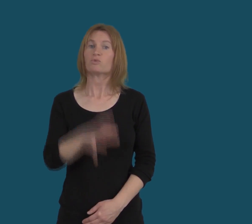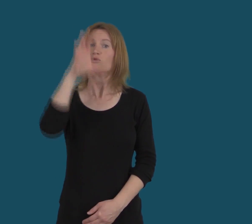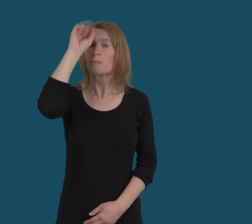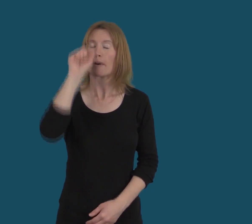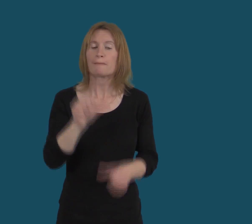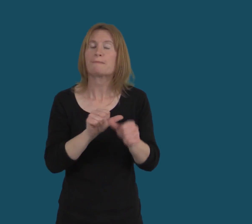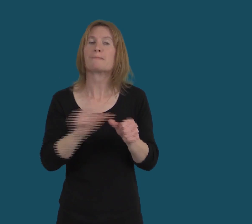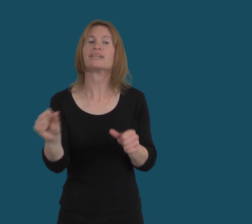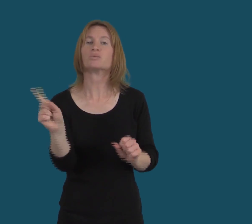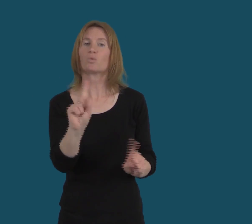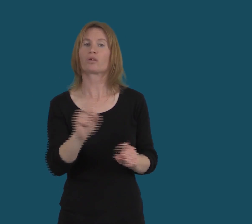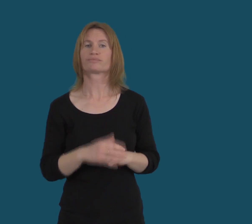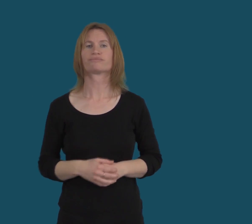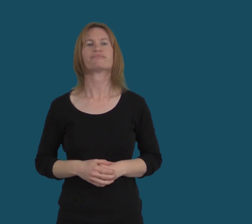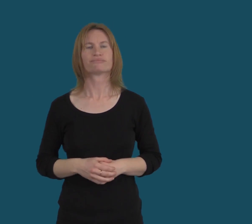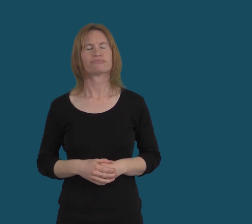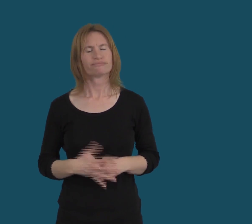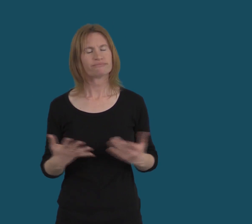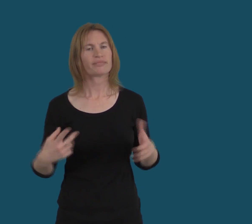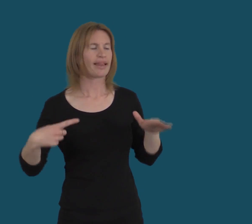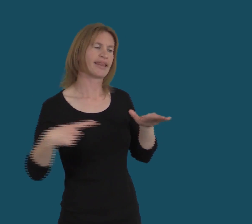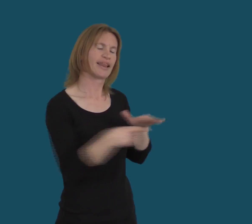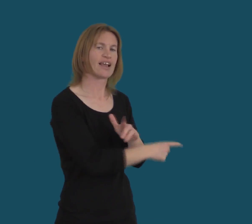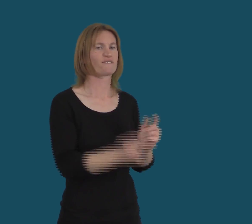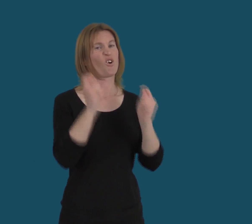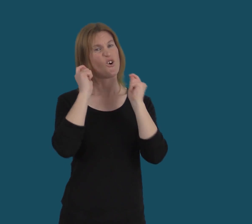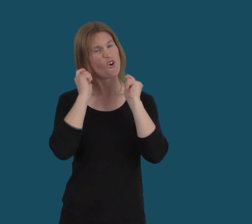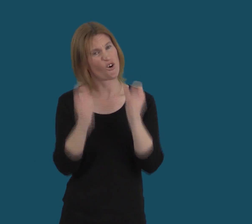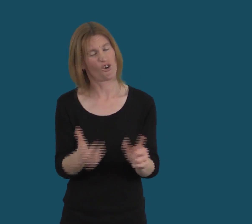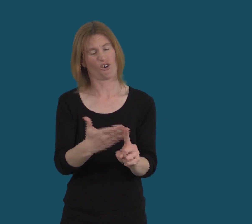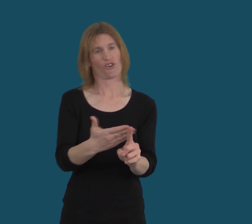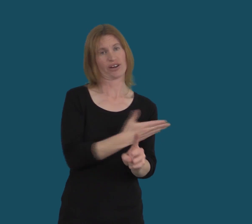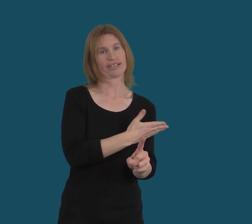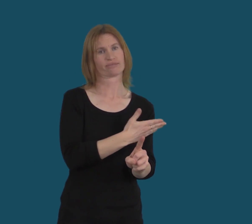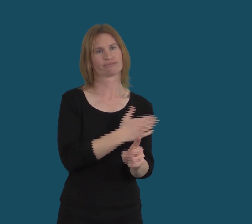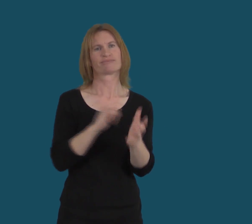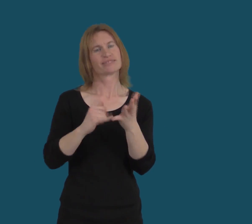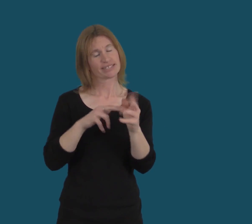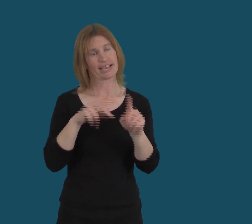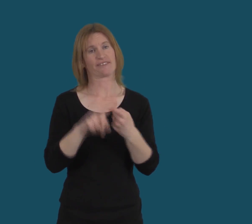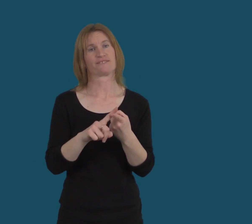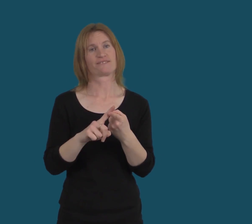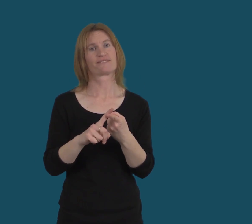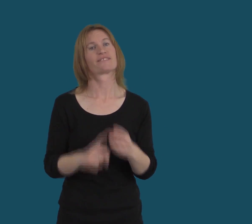Remember your safest option during a bushfire is to leave early.